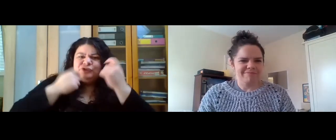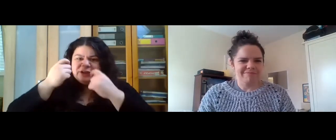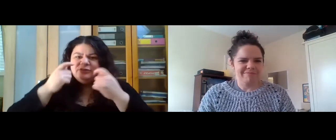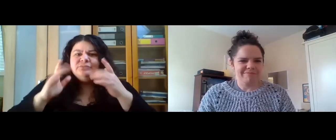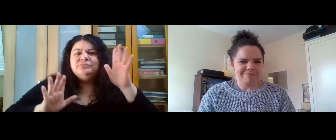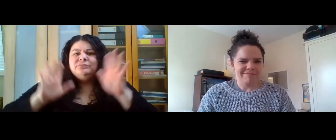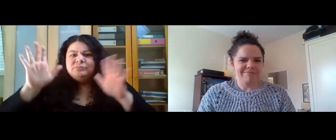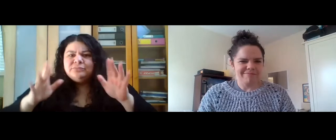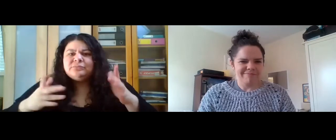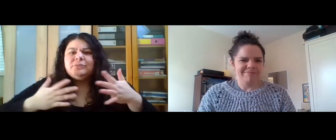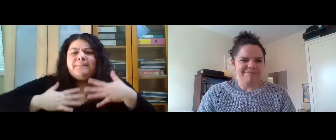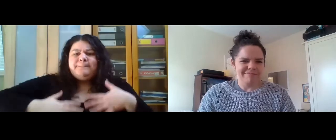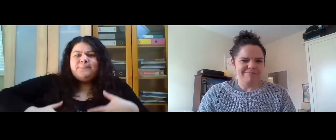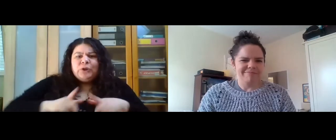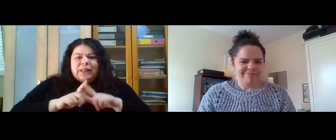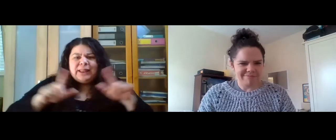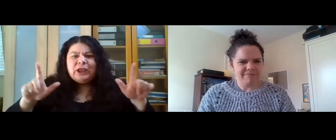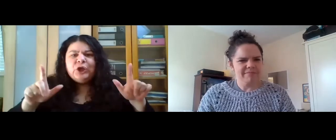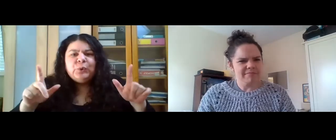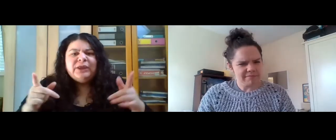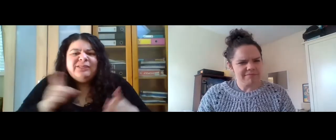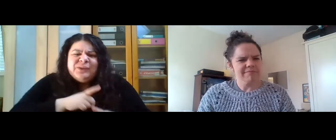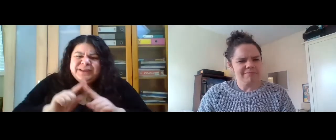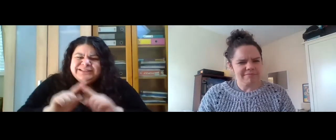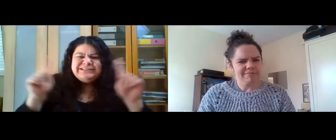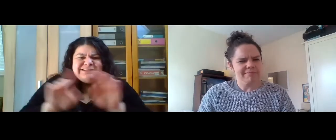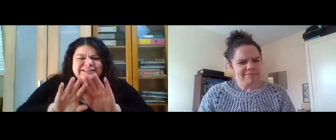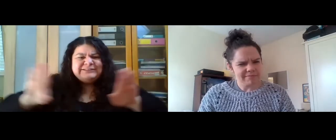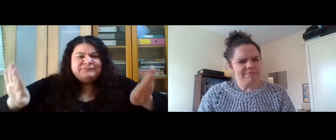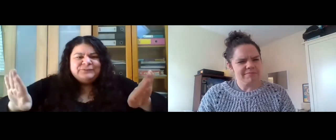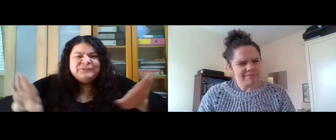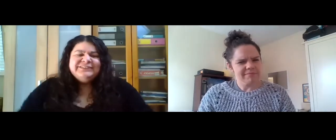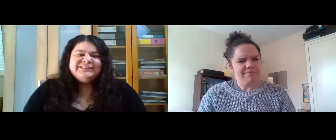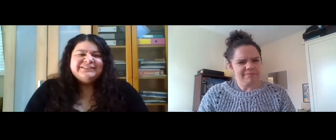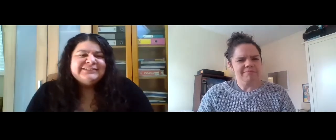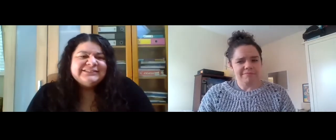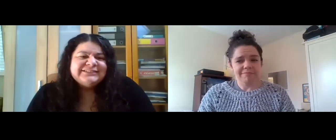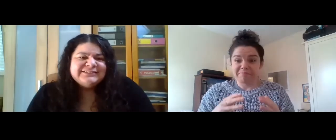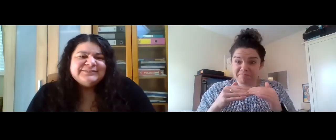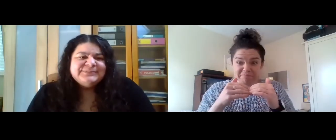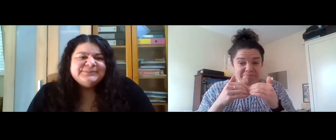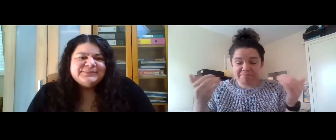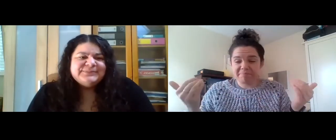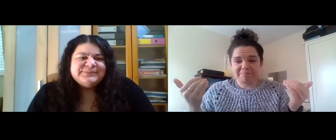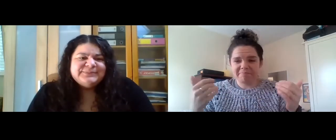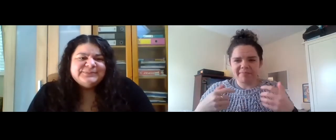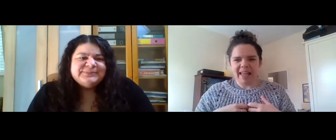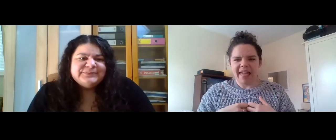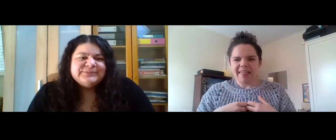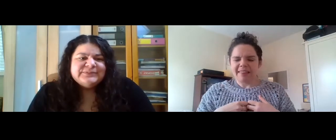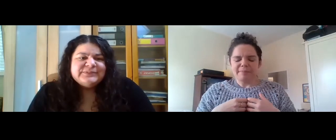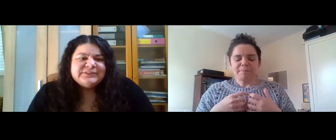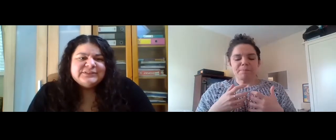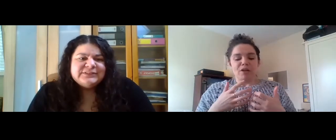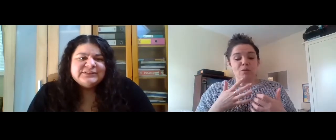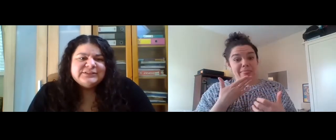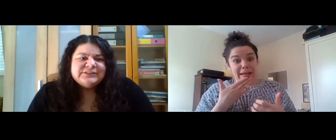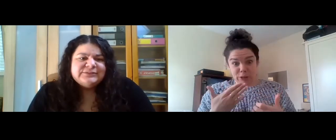gesture and body language. That's why it's so different. It's completely different! Thank you!